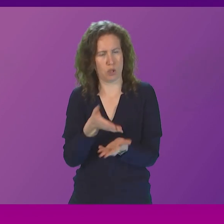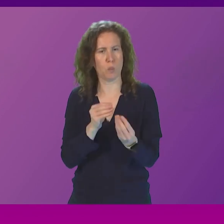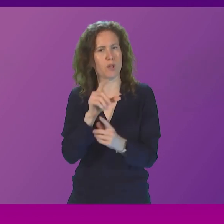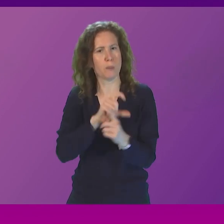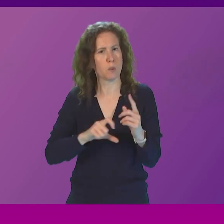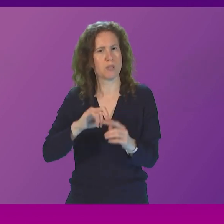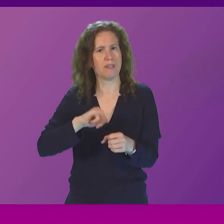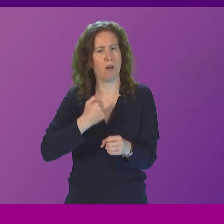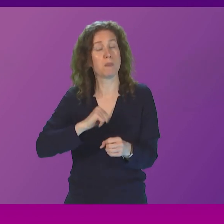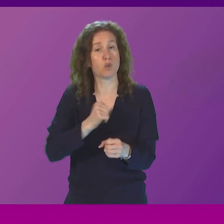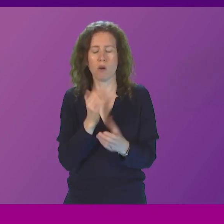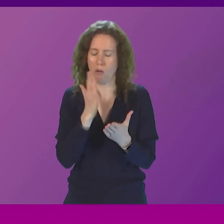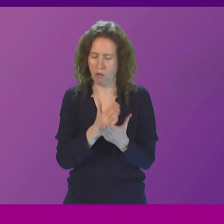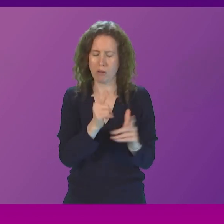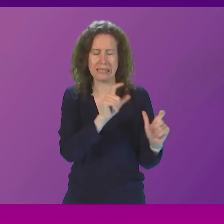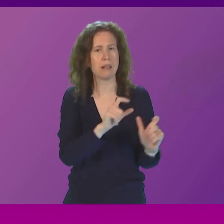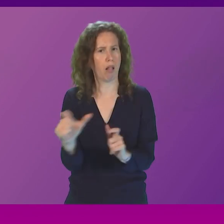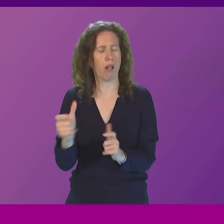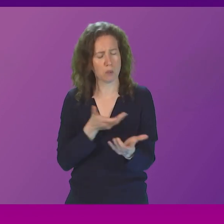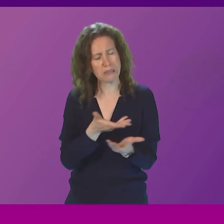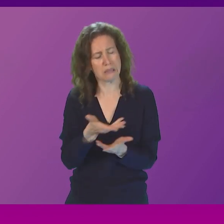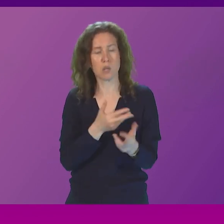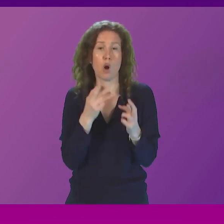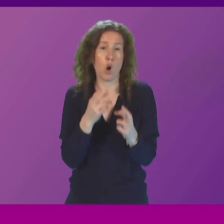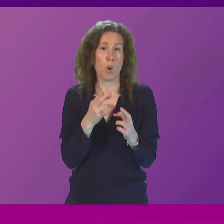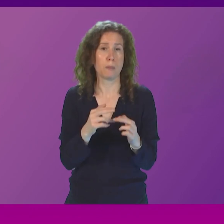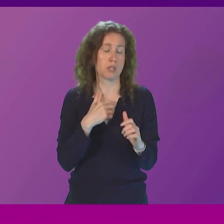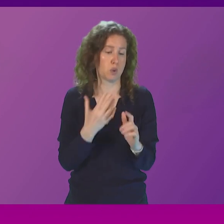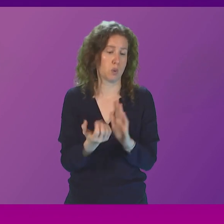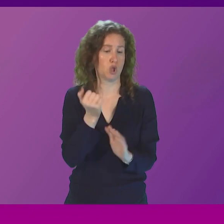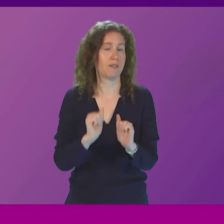Pharmacy Scotland are on-going and we are hopeful that we will get to an agreed position.